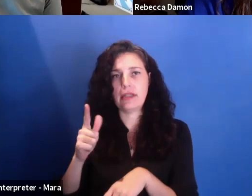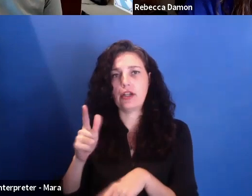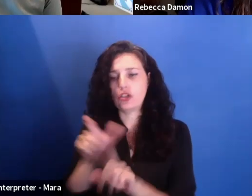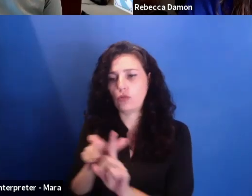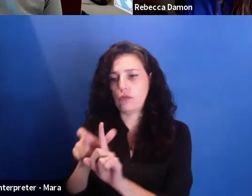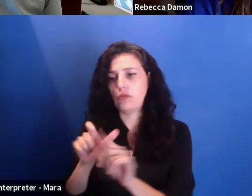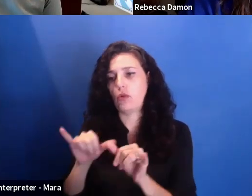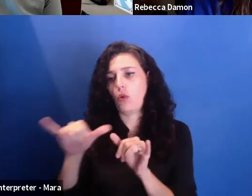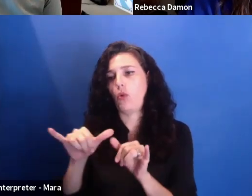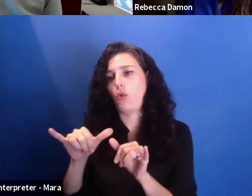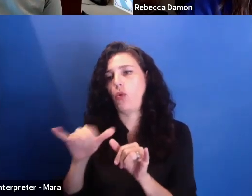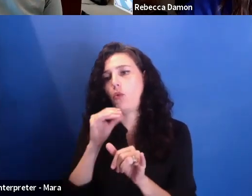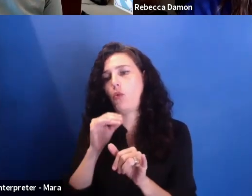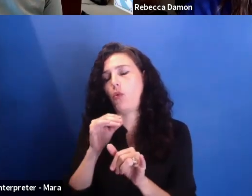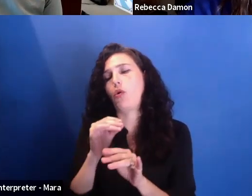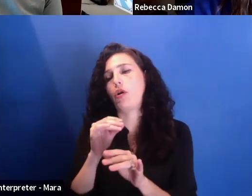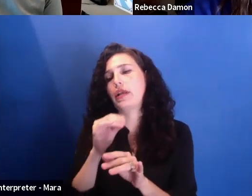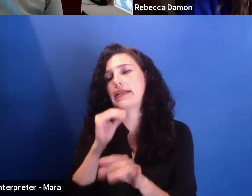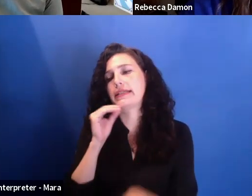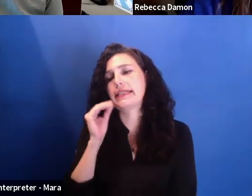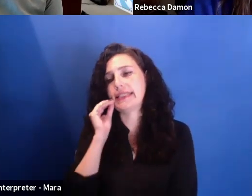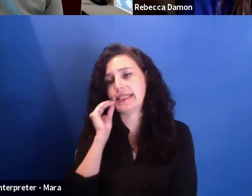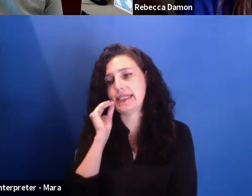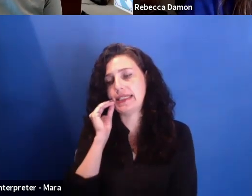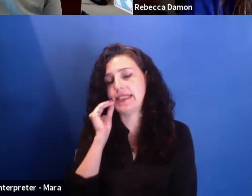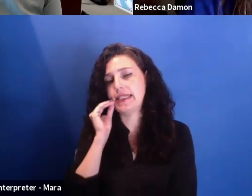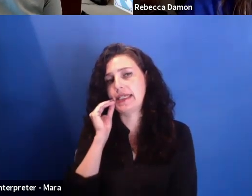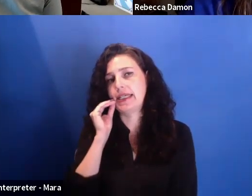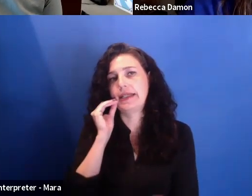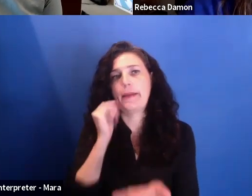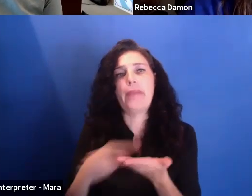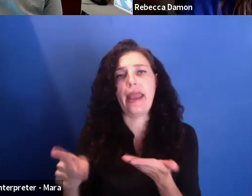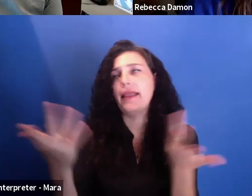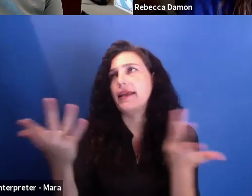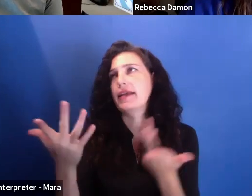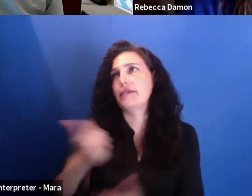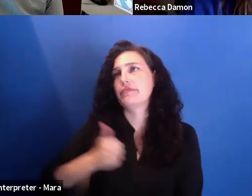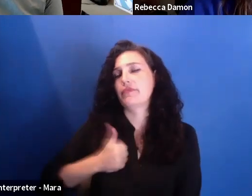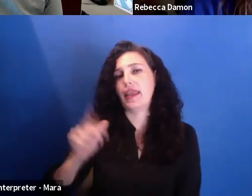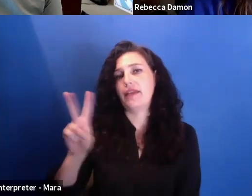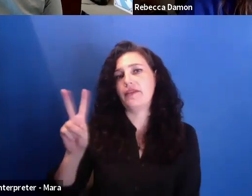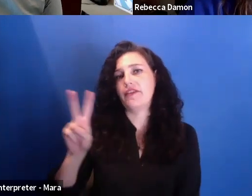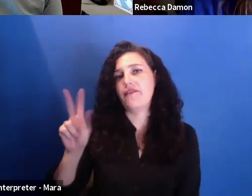A great example of this is, if you're on a series that's shooting in Vancouver, the Canadian government requires a two week